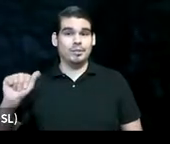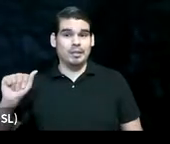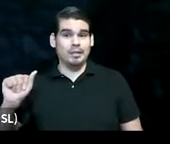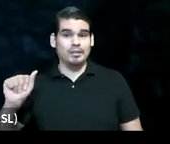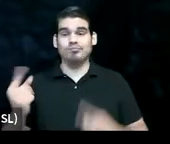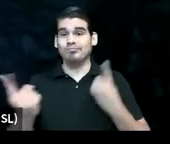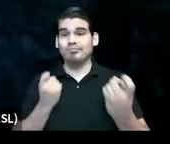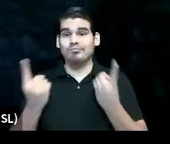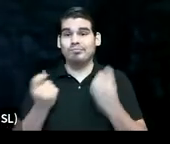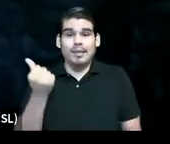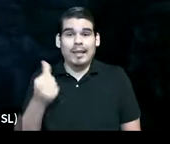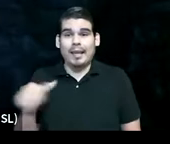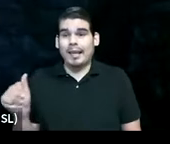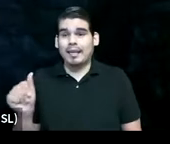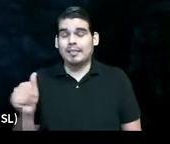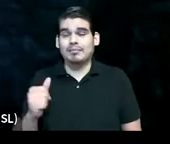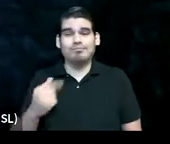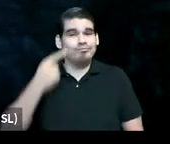And I'll go ahead and post the link to the PowerPoint in the chat.